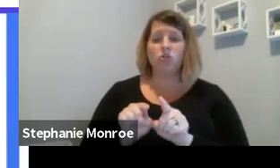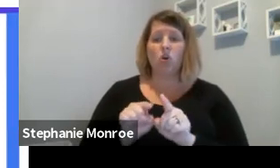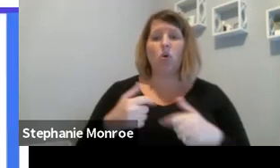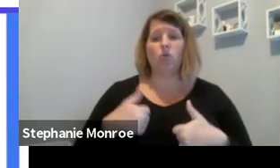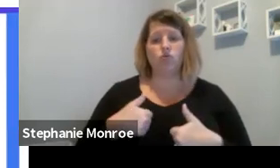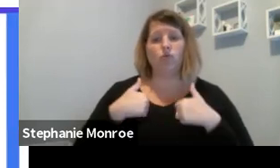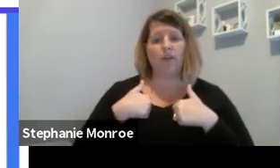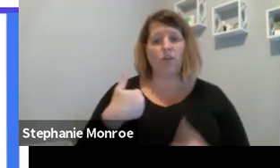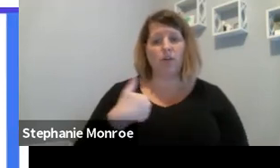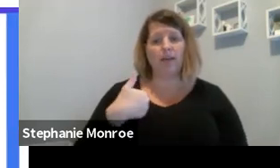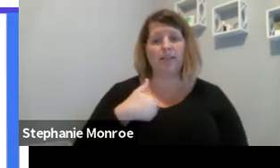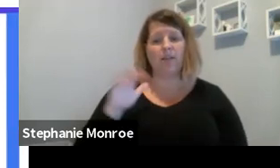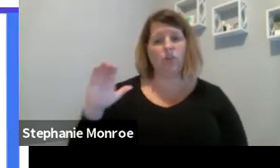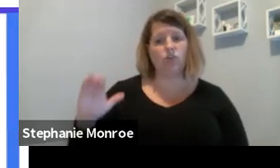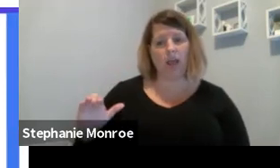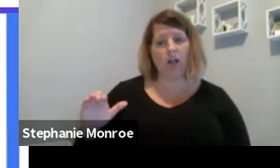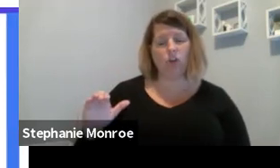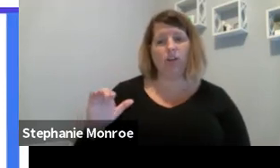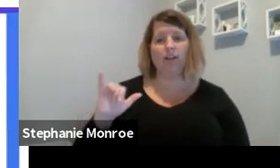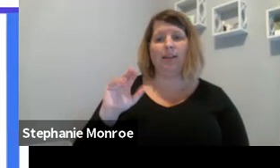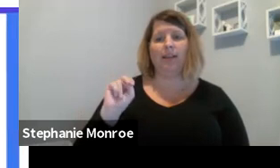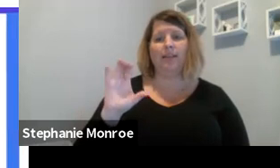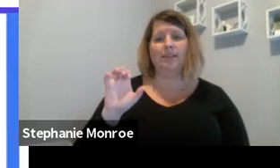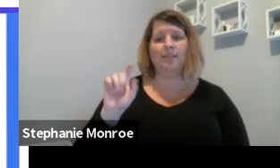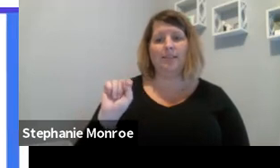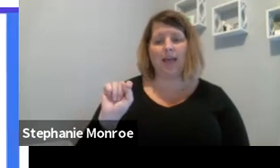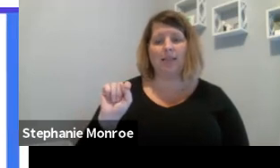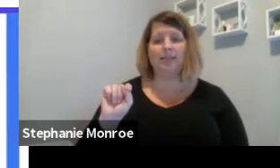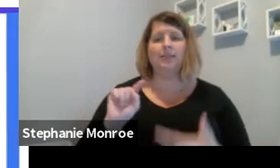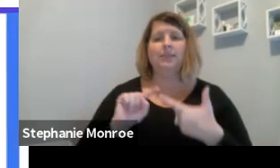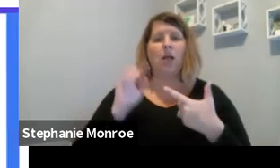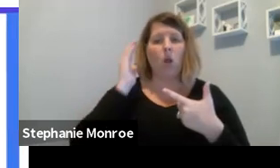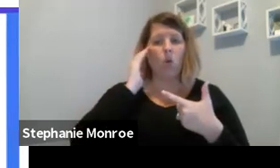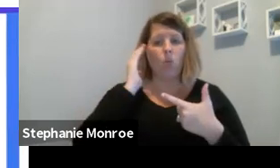of childhood incest, acquaintance and gang rape.